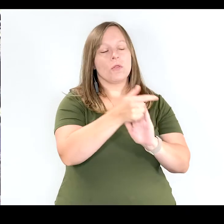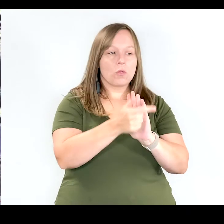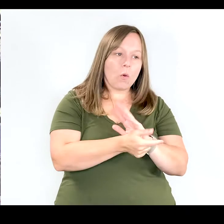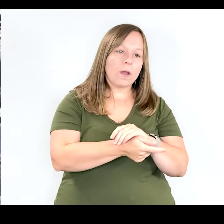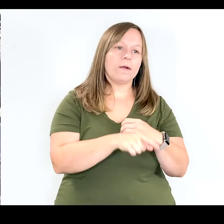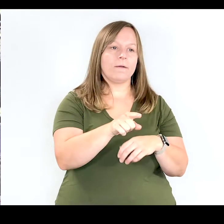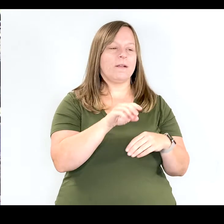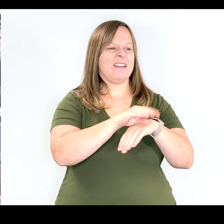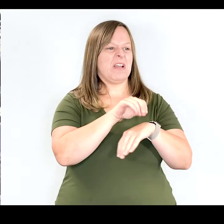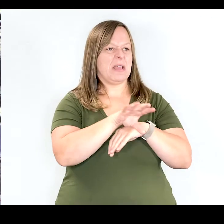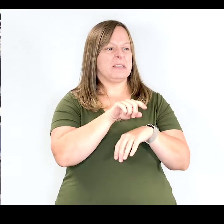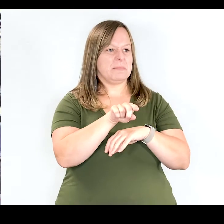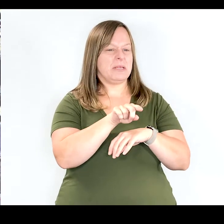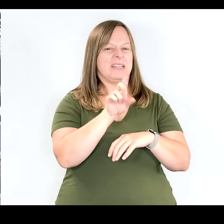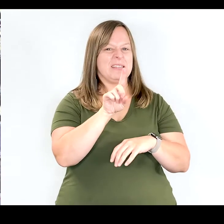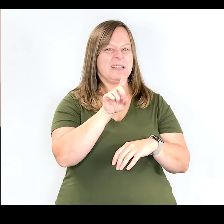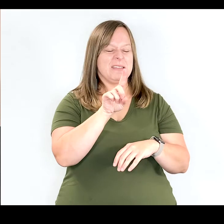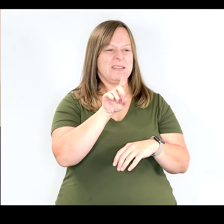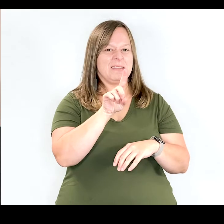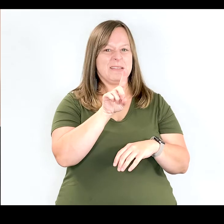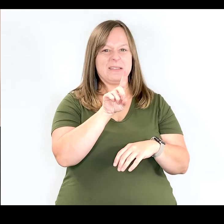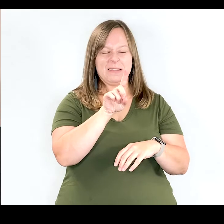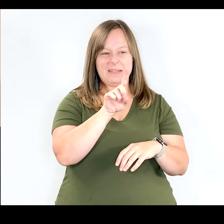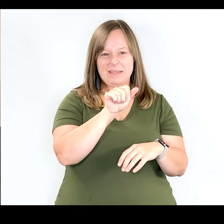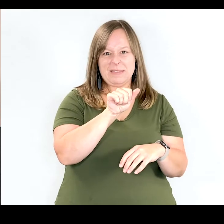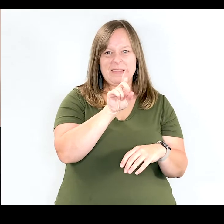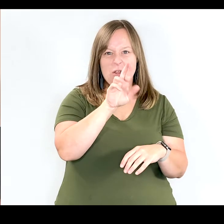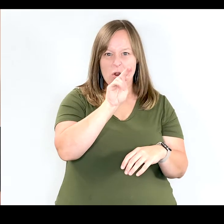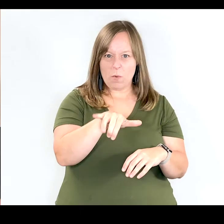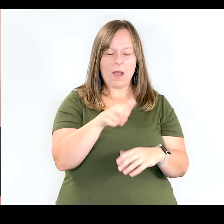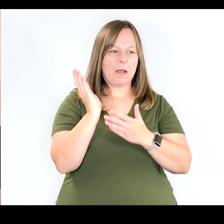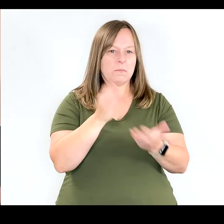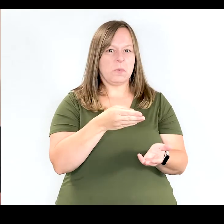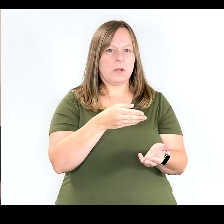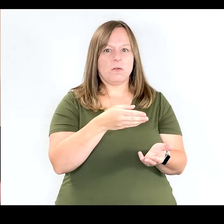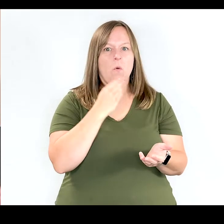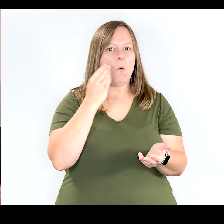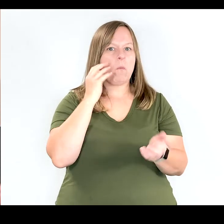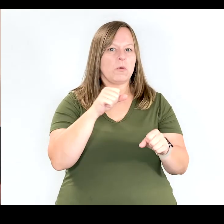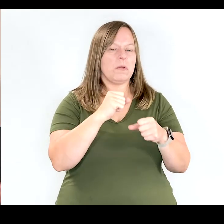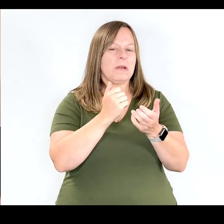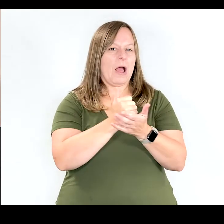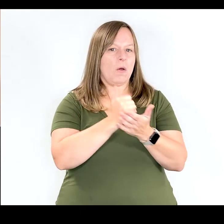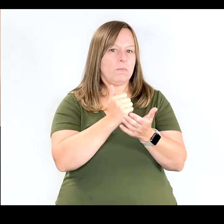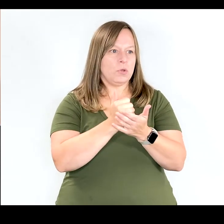The lawyer advised me that Disability is the only one that could help get my mom home while we fight for guardianship.